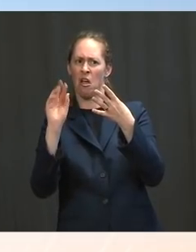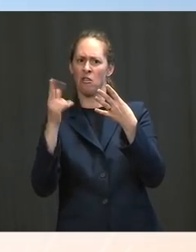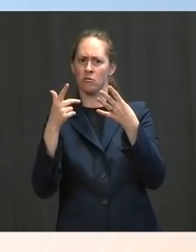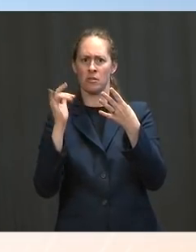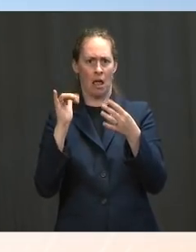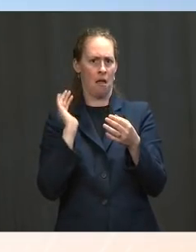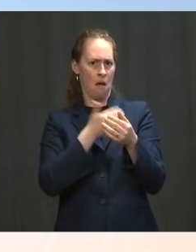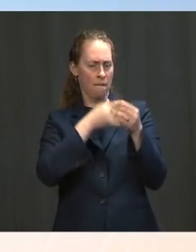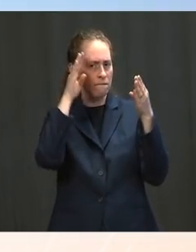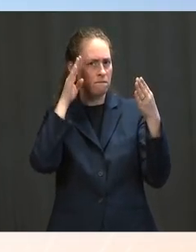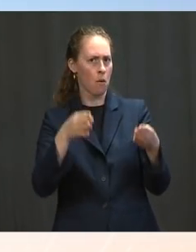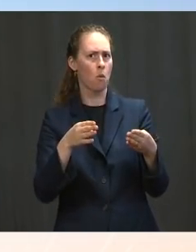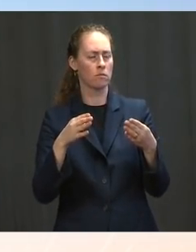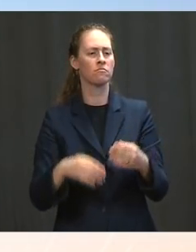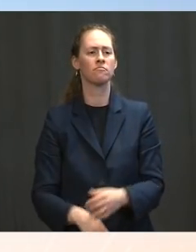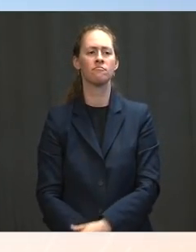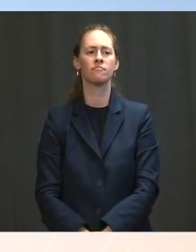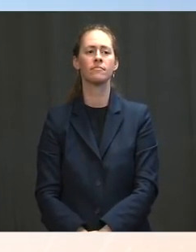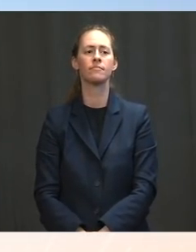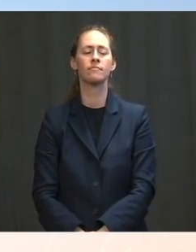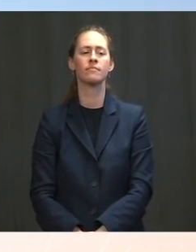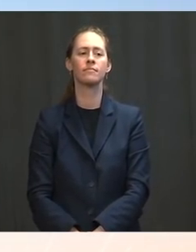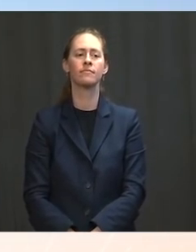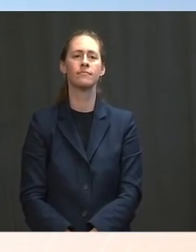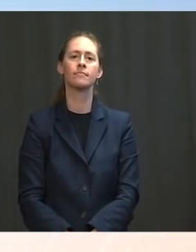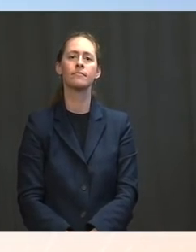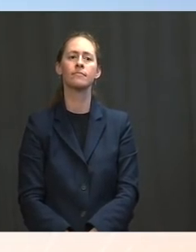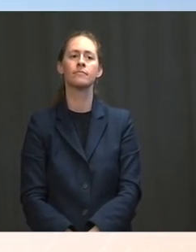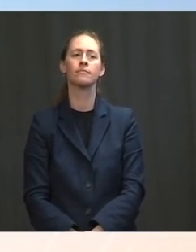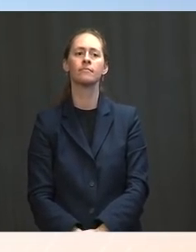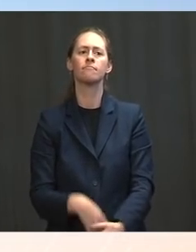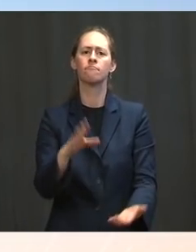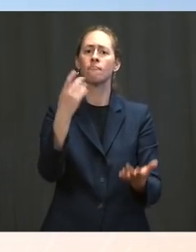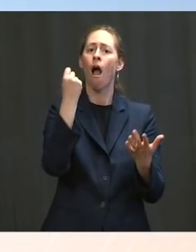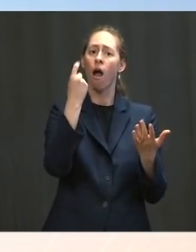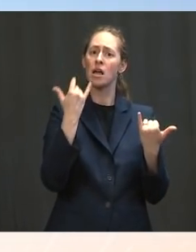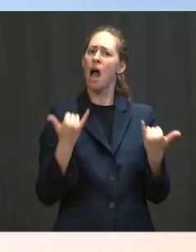And, of course, we are doing that in part because we know these are individuals